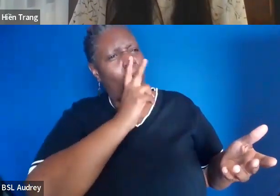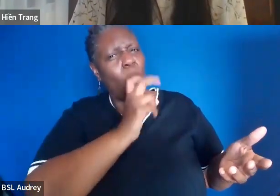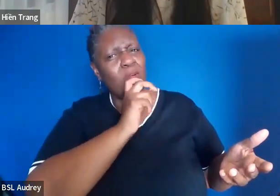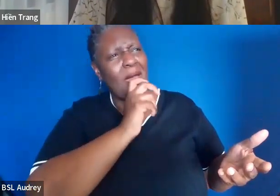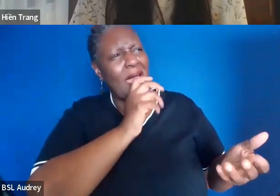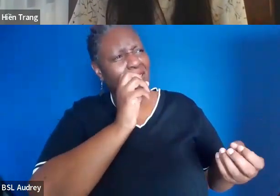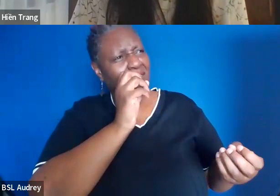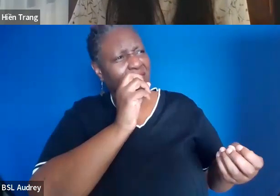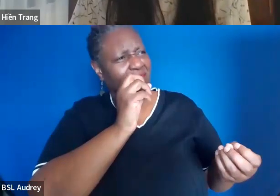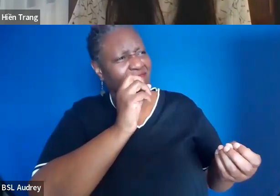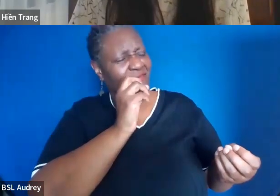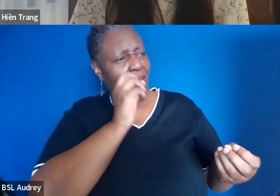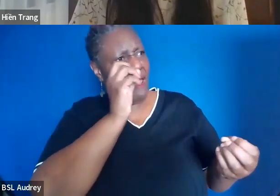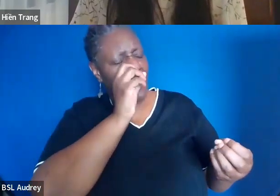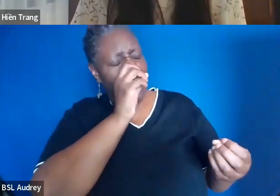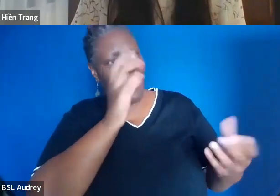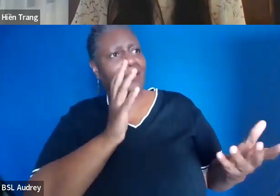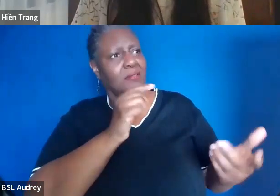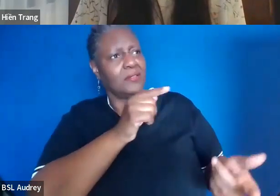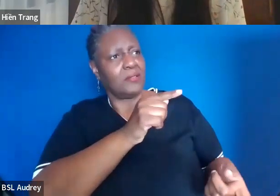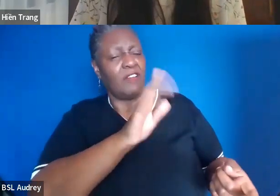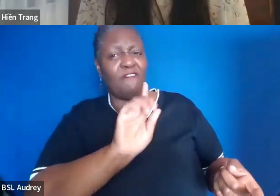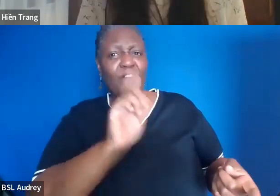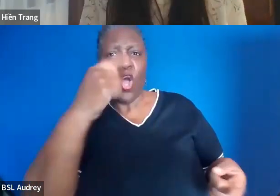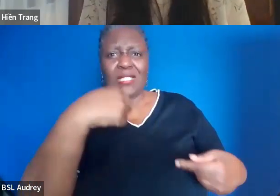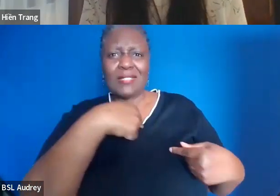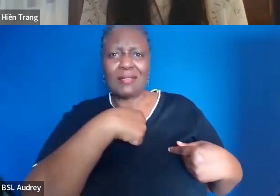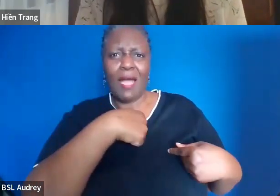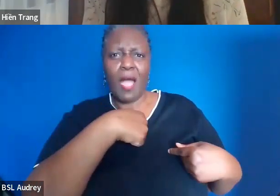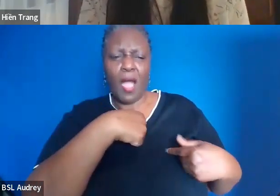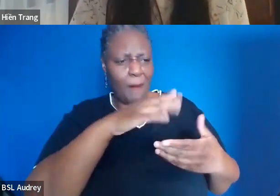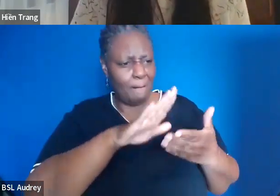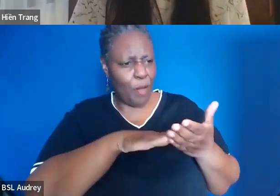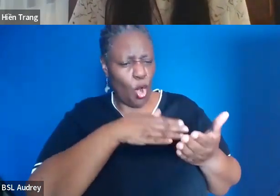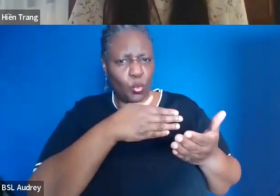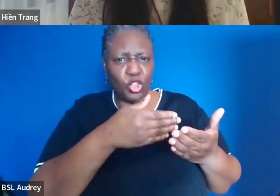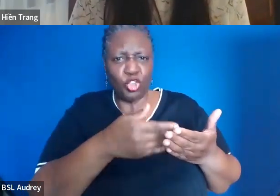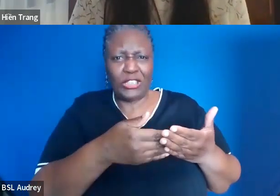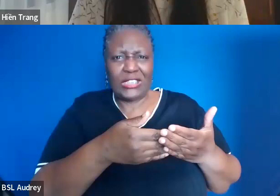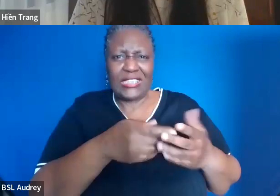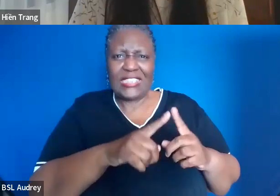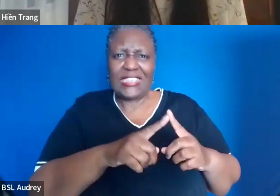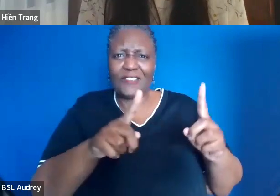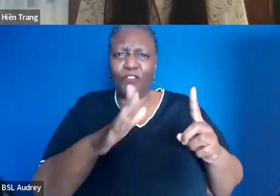uh for the first time I felt like poetry is very different from novels I think like